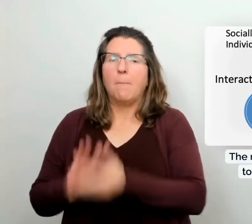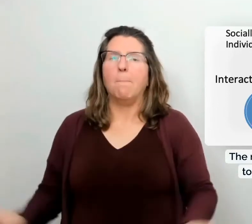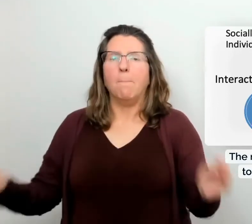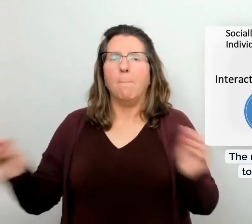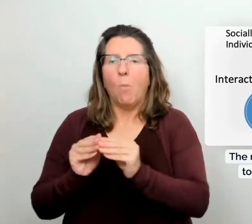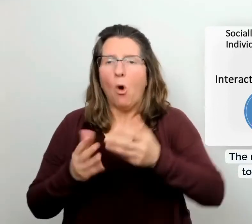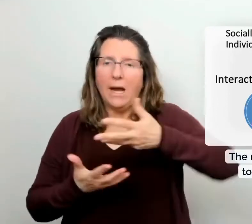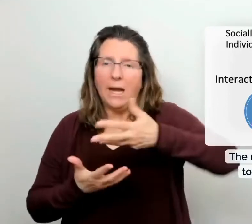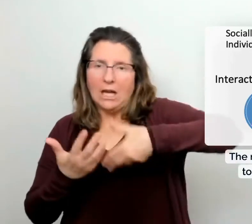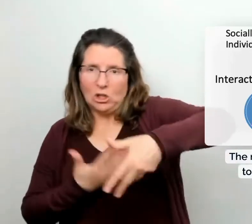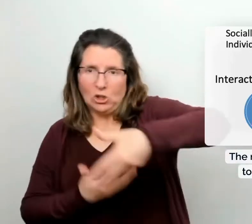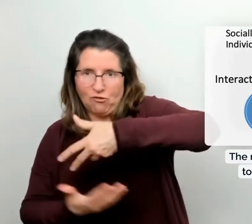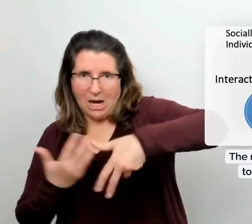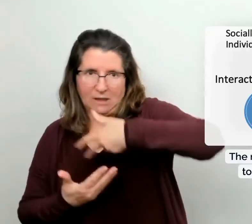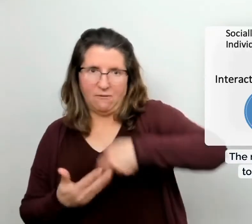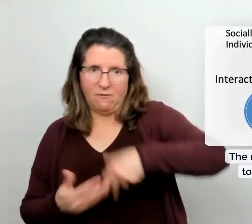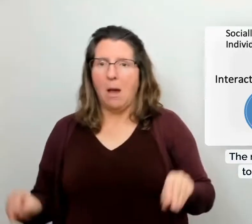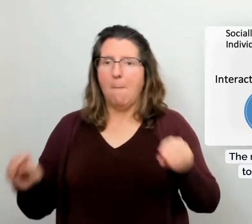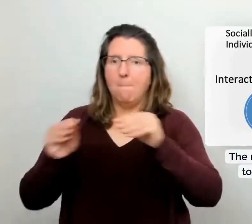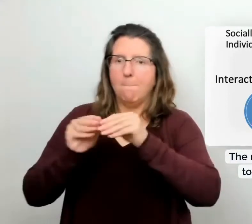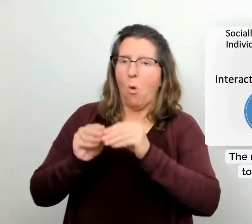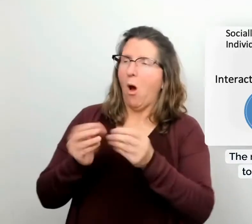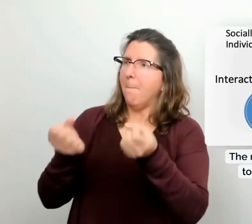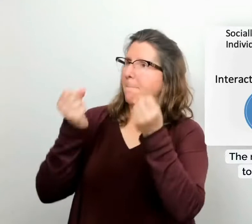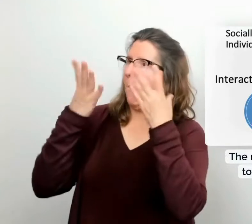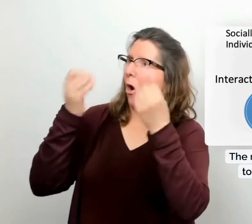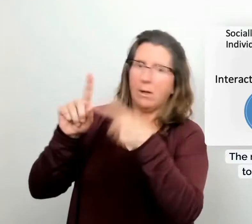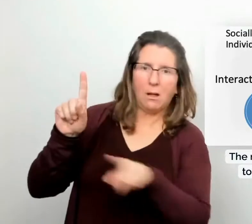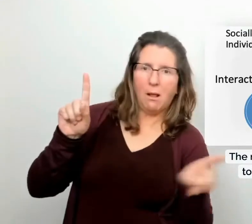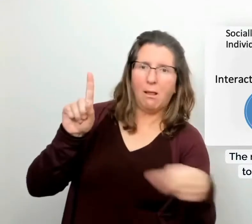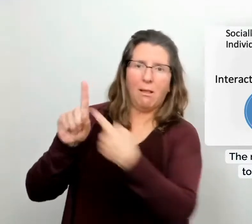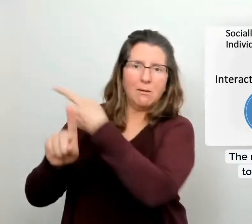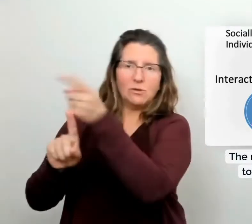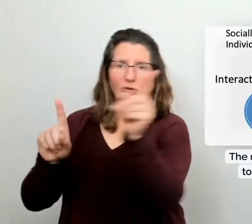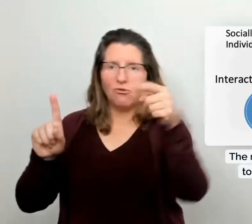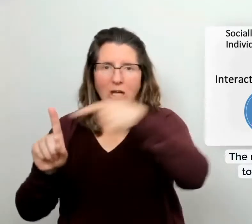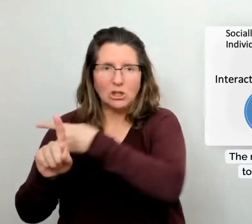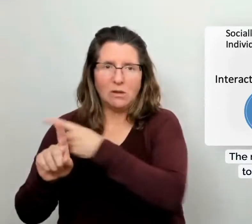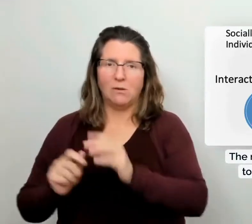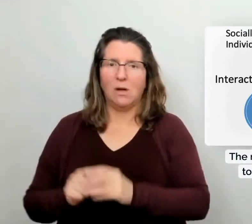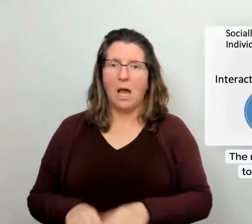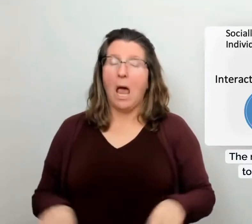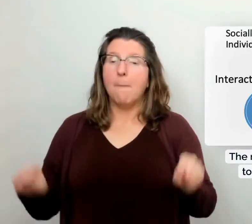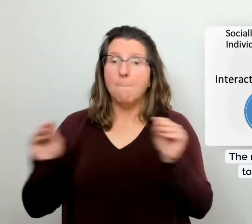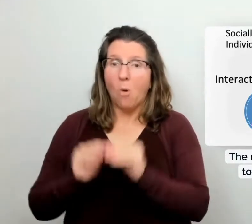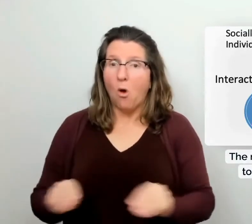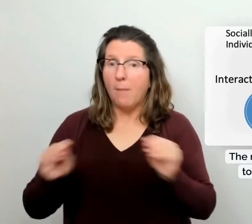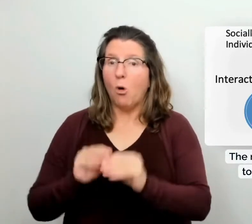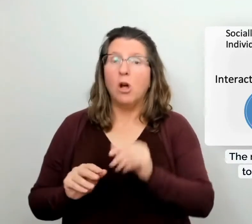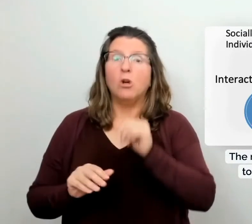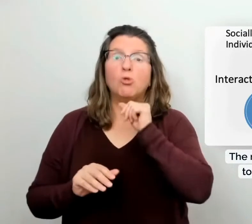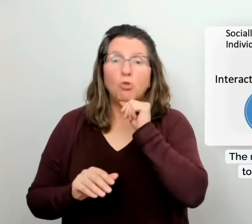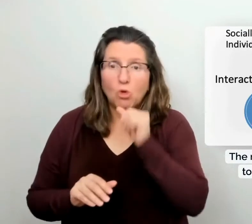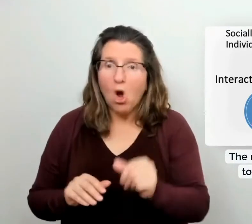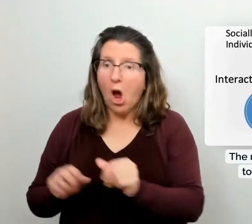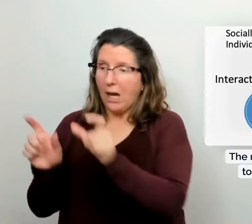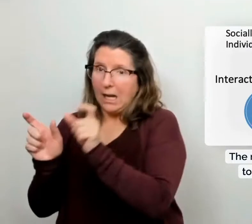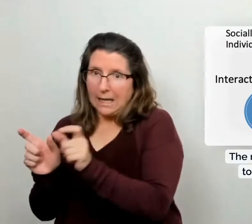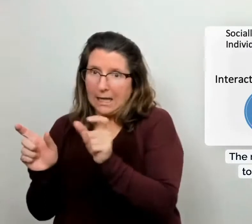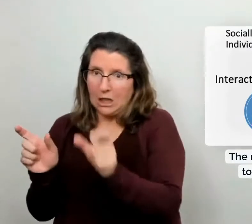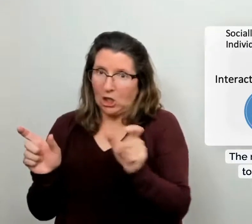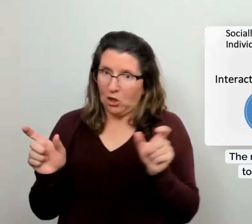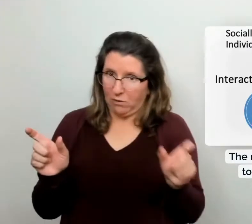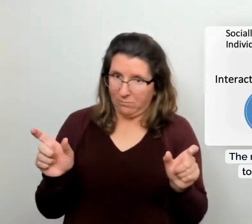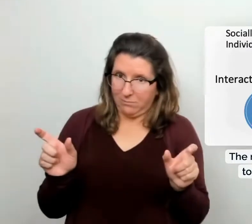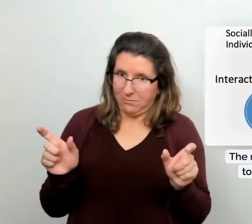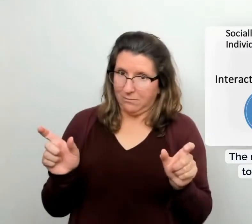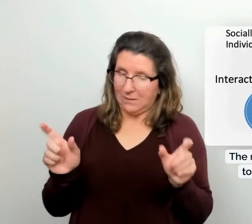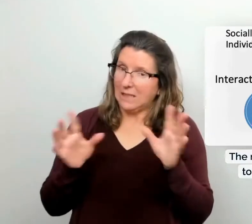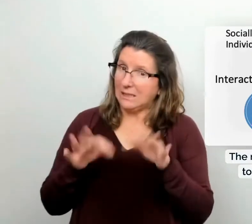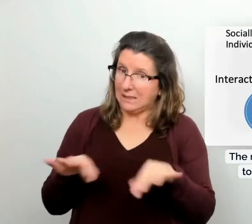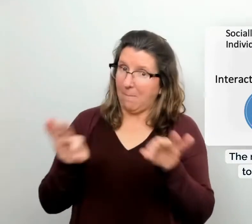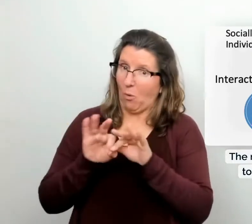The outside world has become far more interactive, multi-directional, and increasingly non-linear.